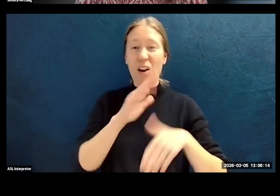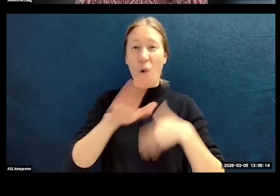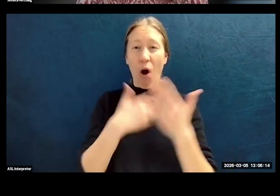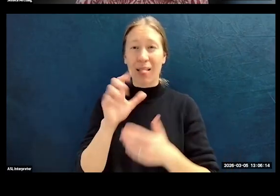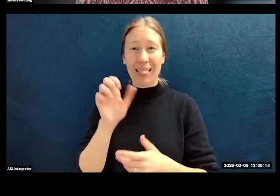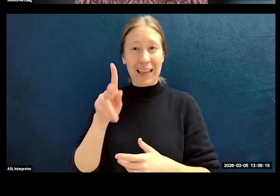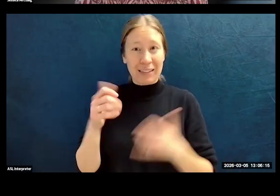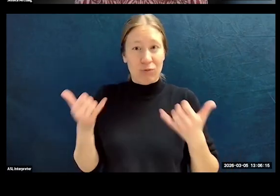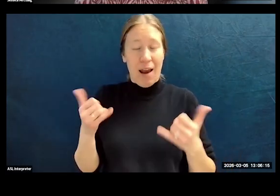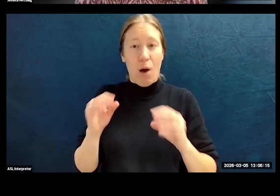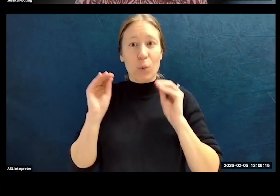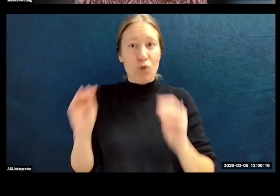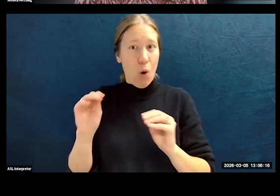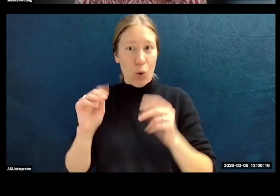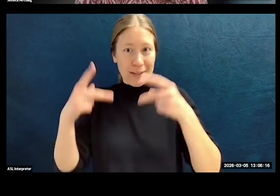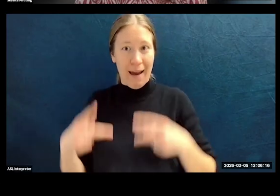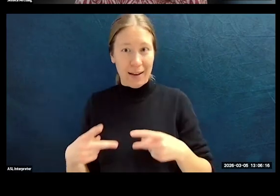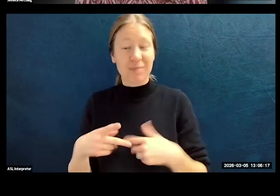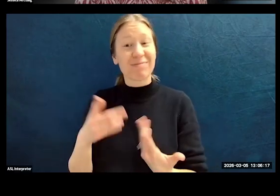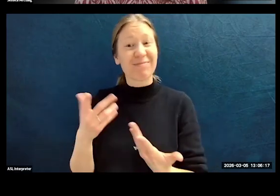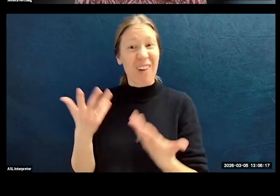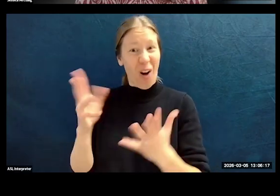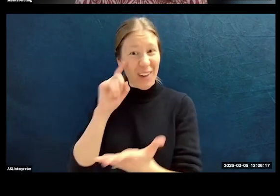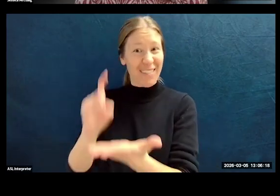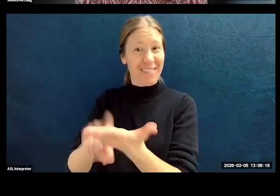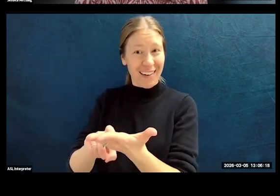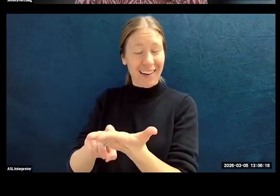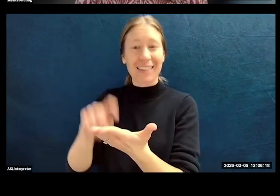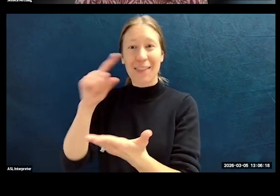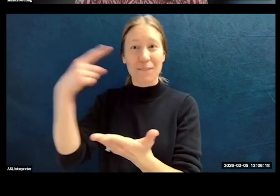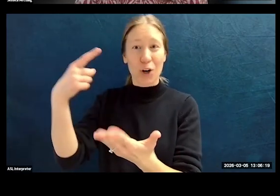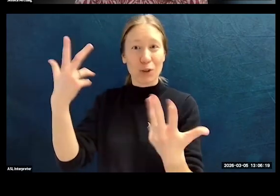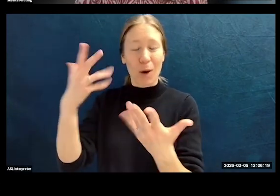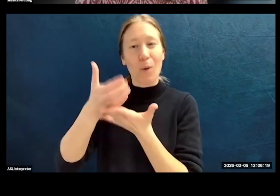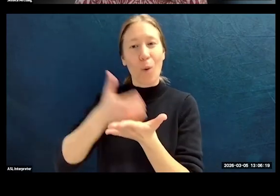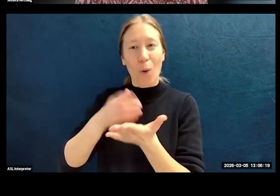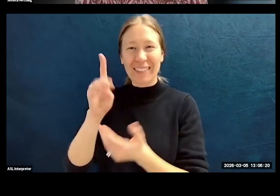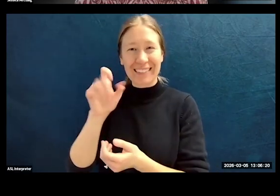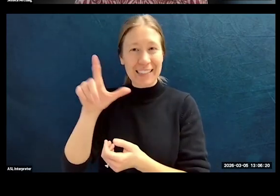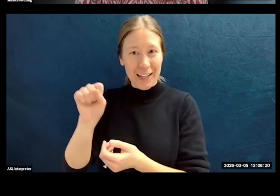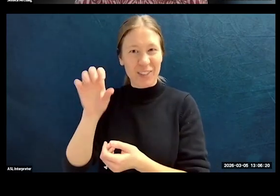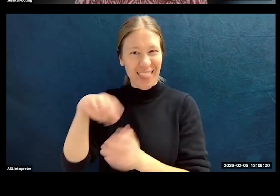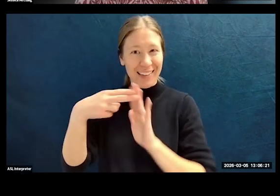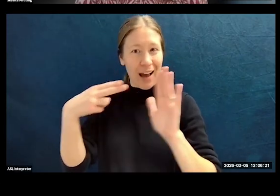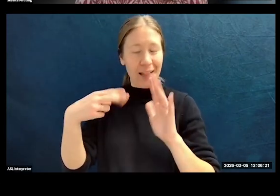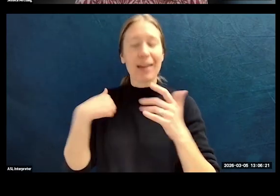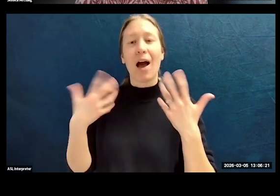It's already found us the first untagged link to the course details tag. Once that is highlighted, I want to select Tag Element,